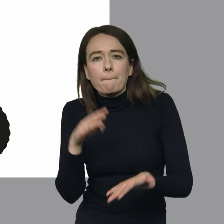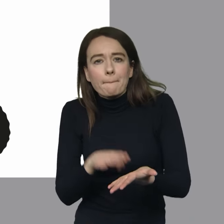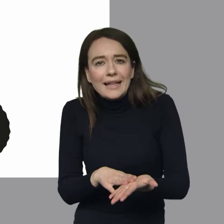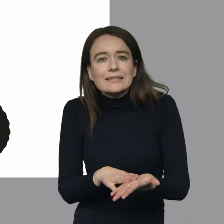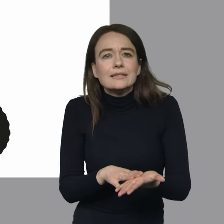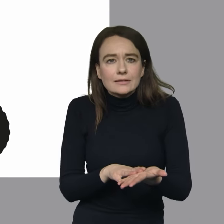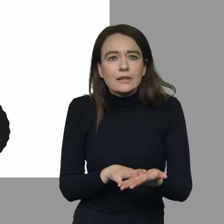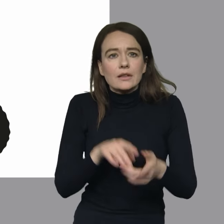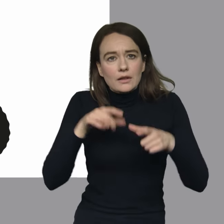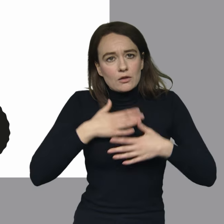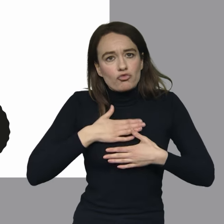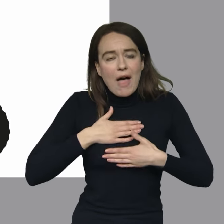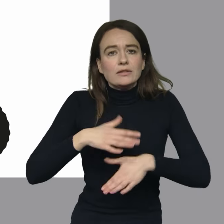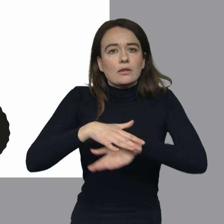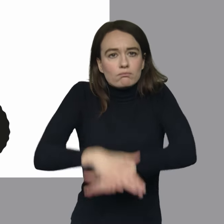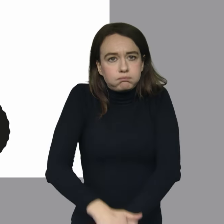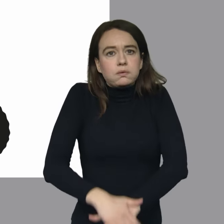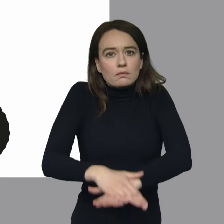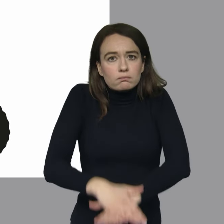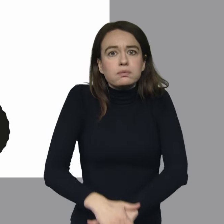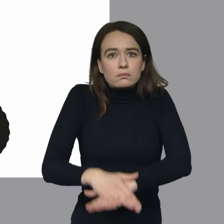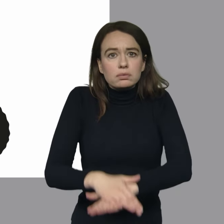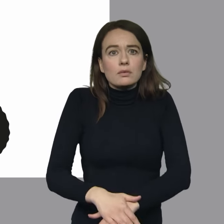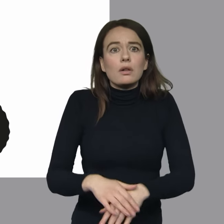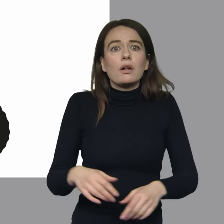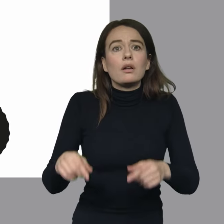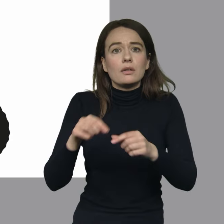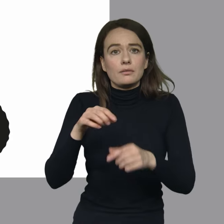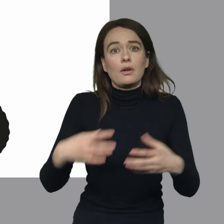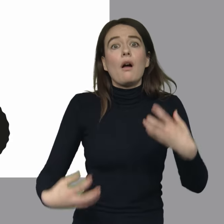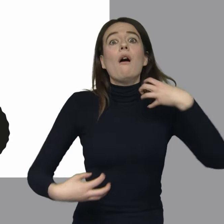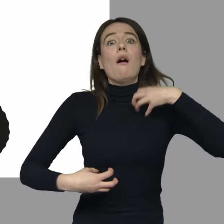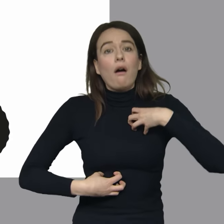to chest compressions or if the defibrillator is ready to use.